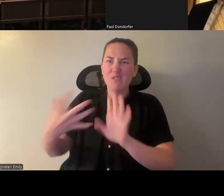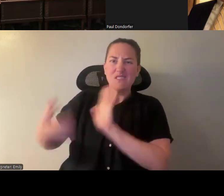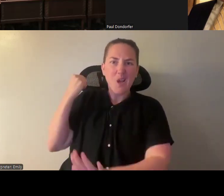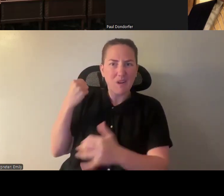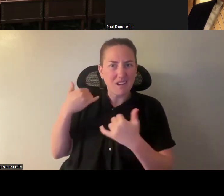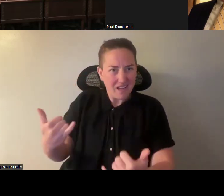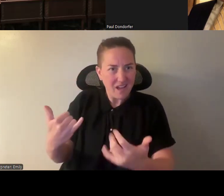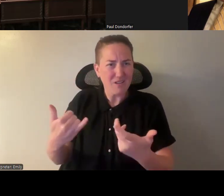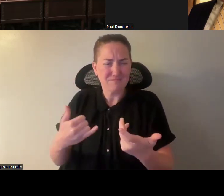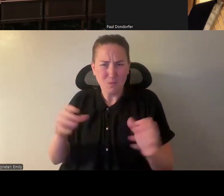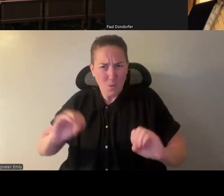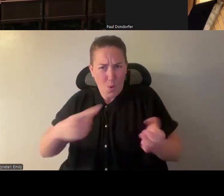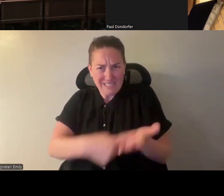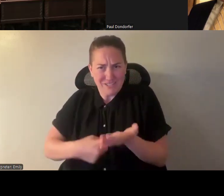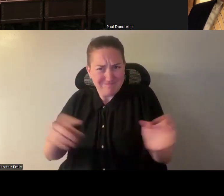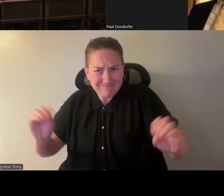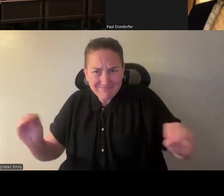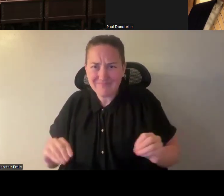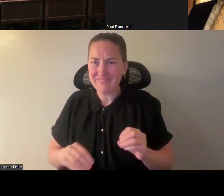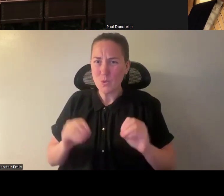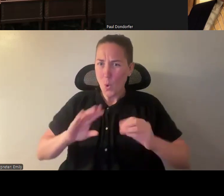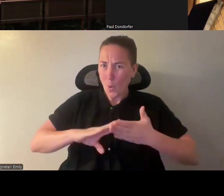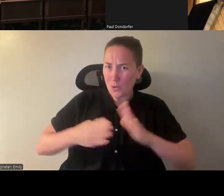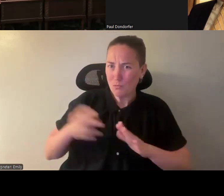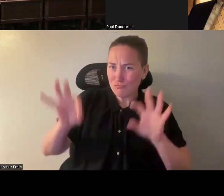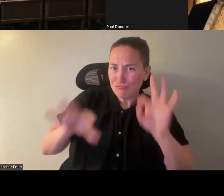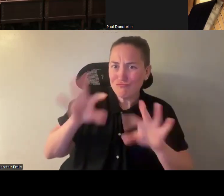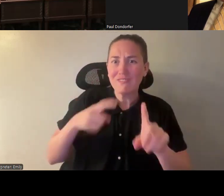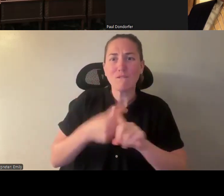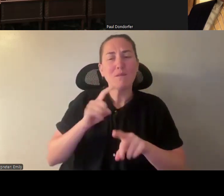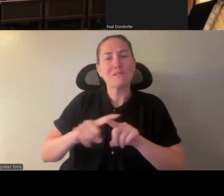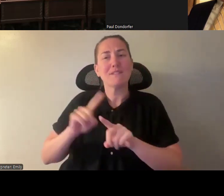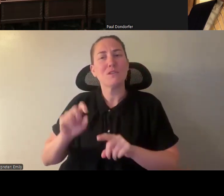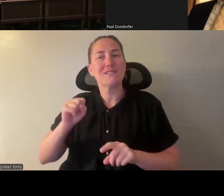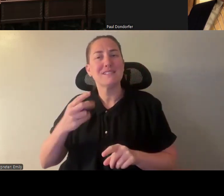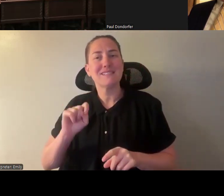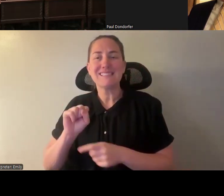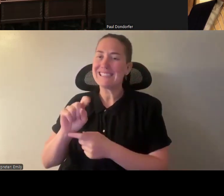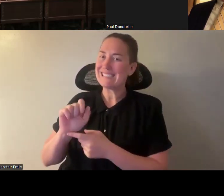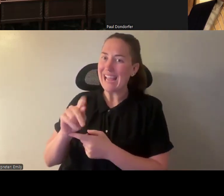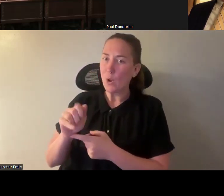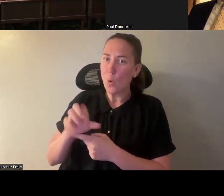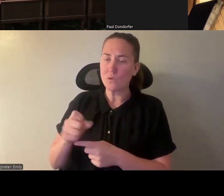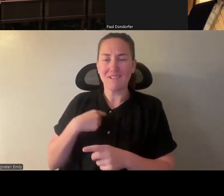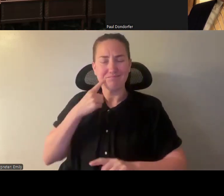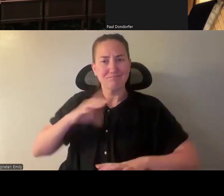with hardly any discussion and no community input from stakeholders I find this absolutely appalling